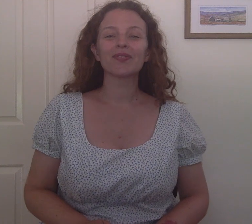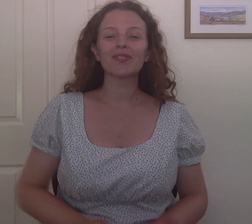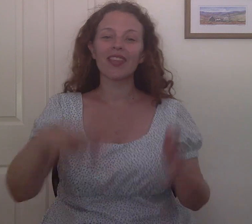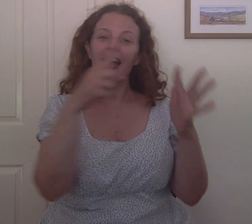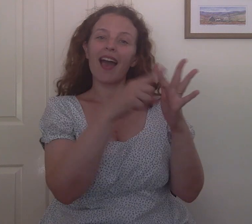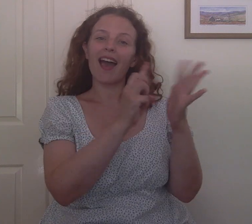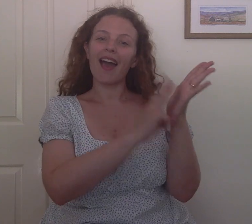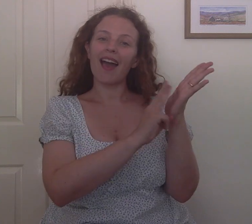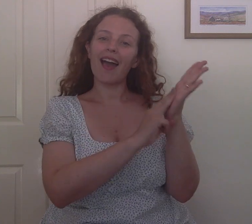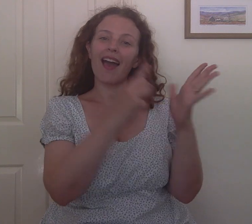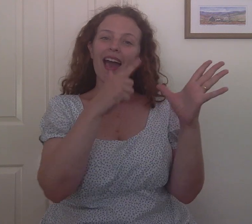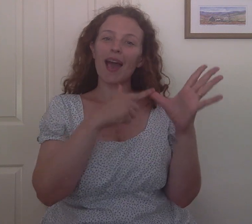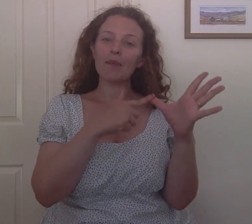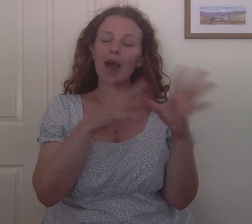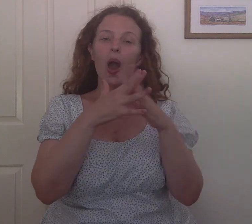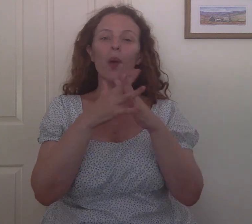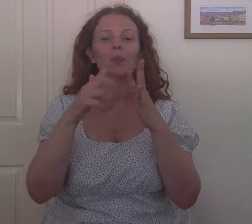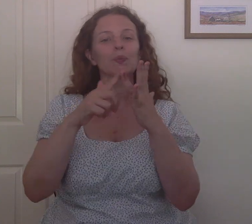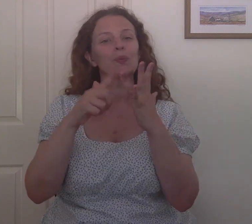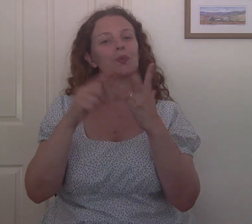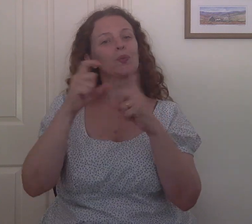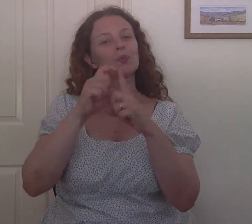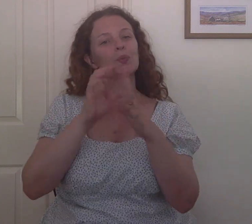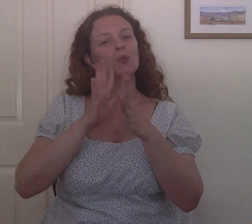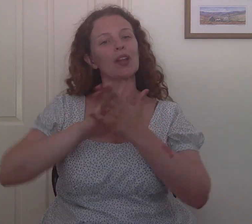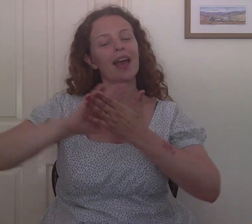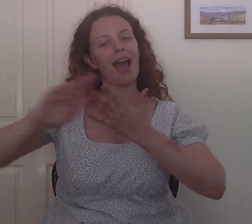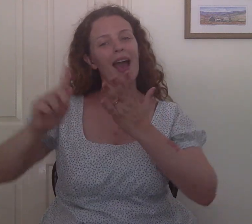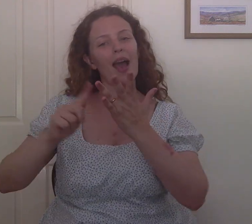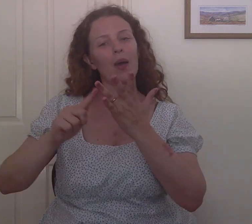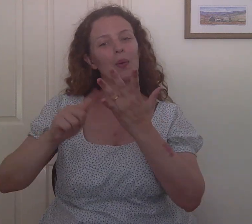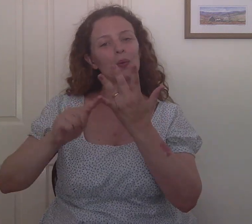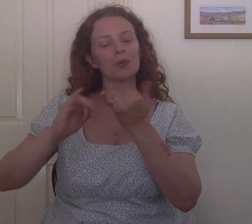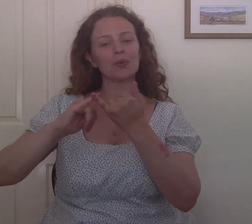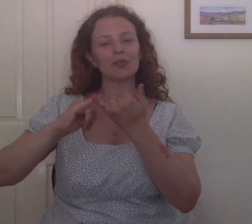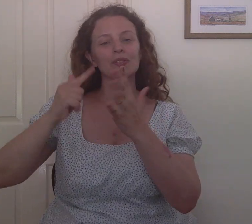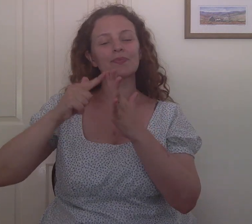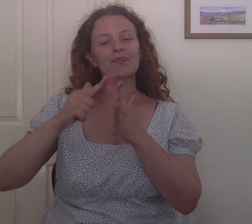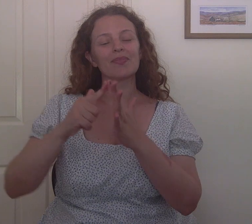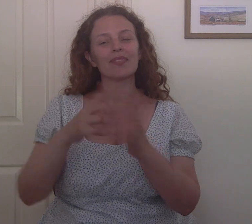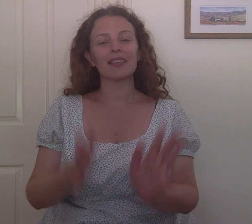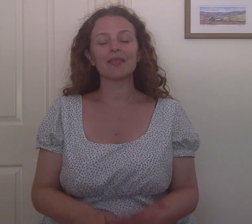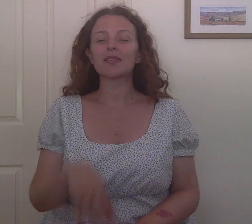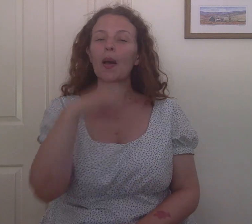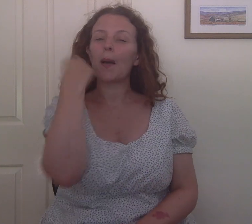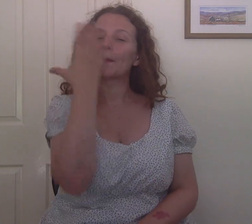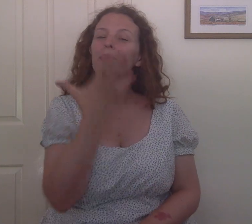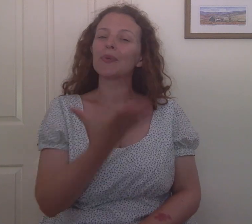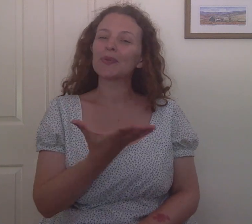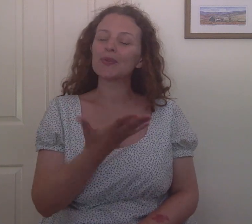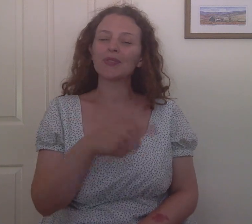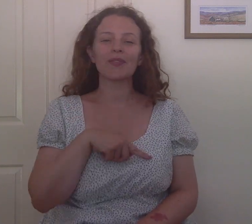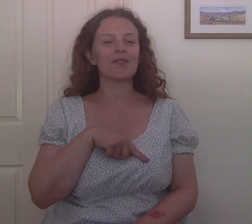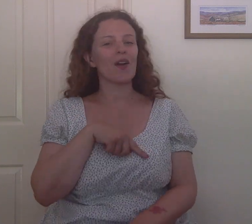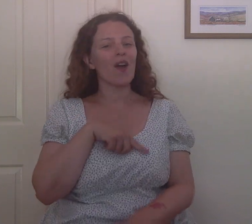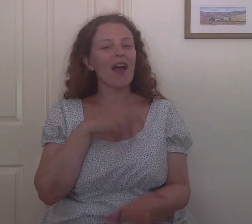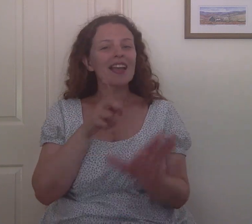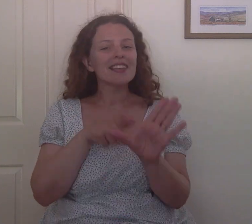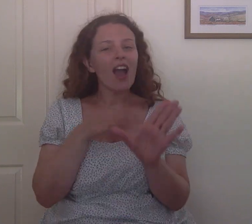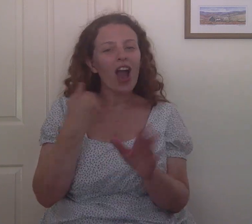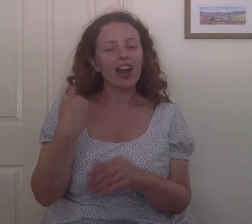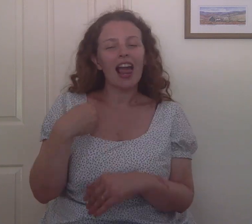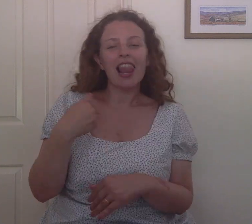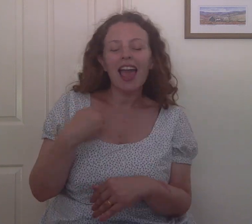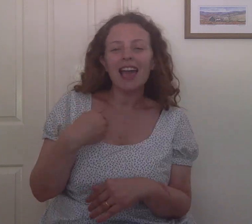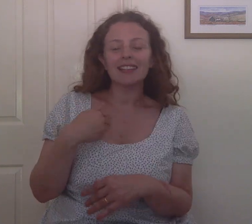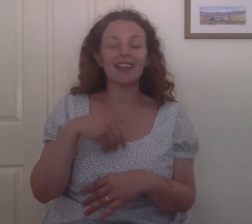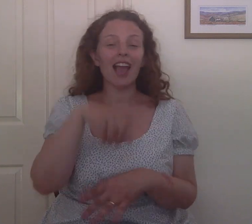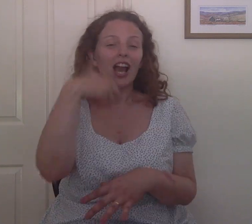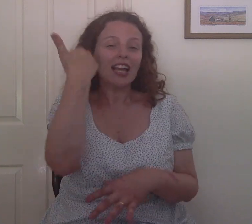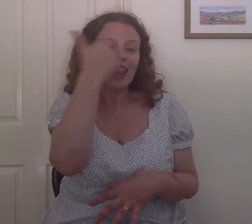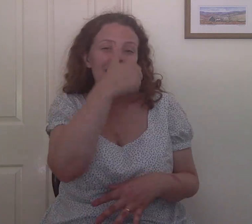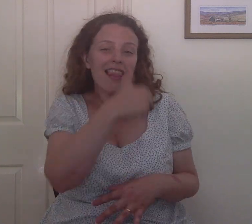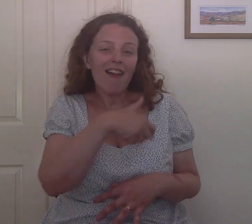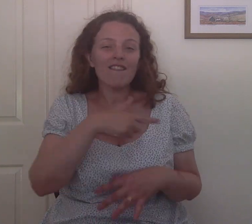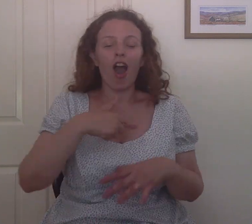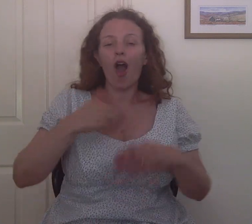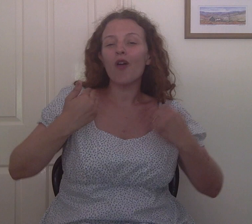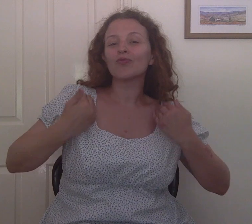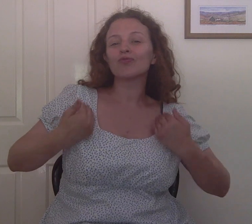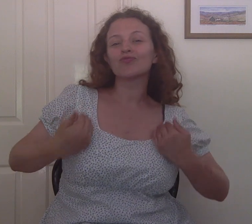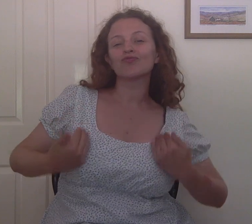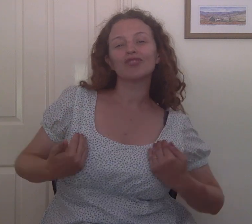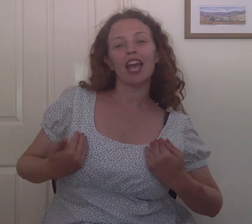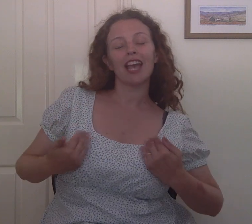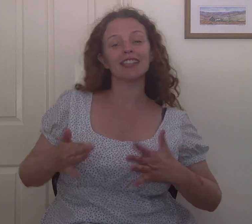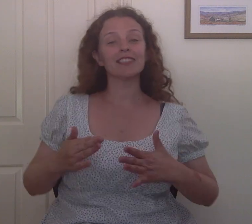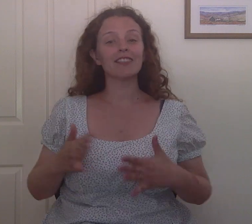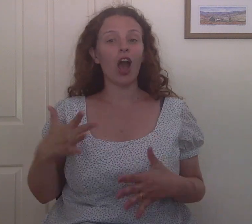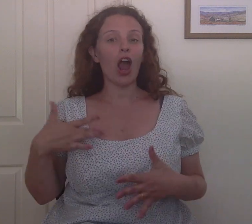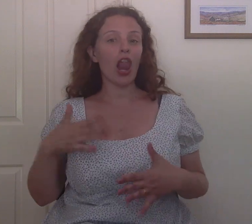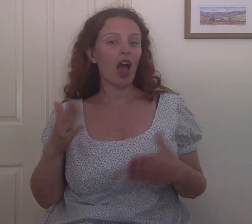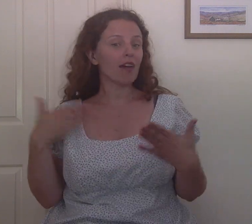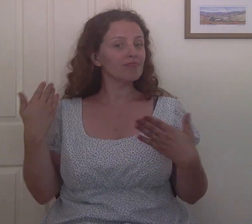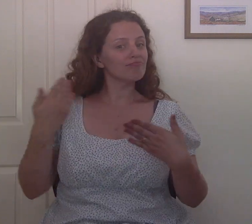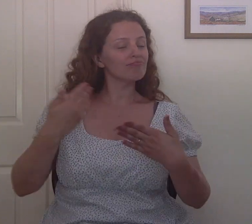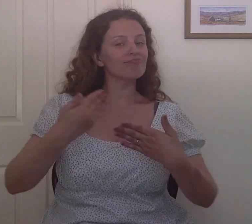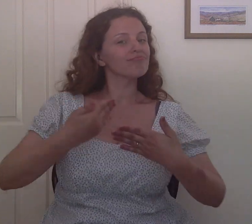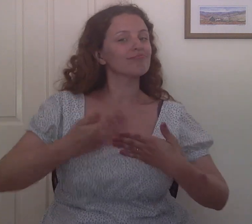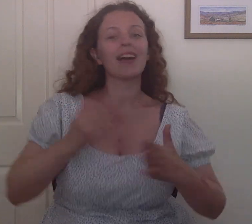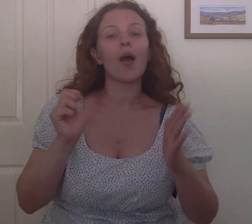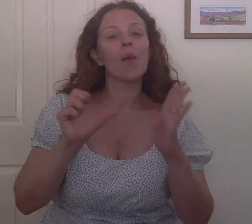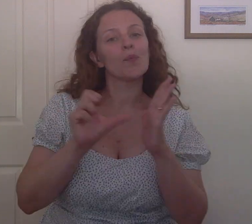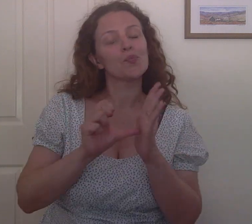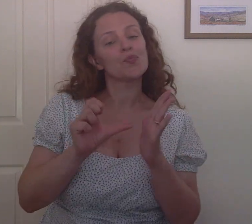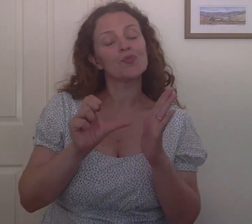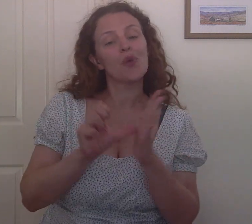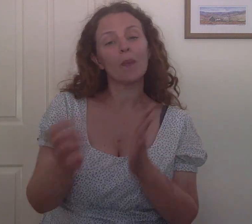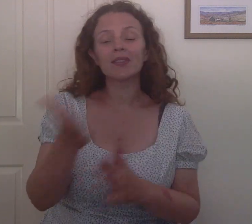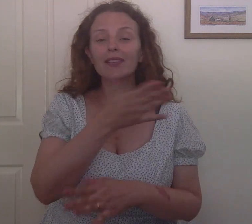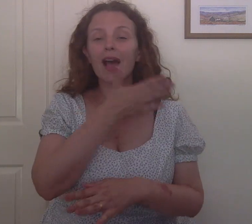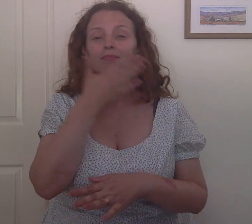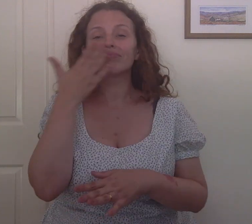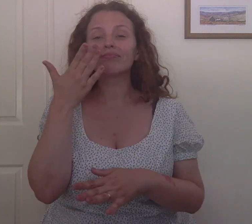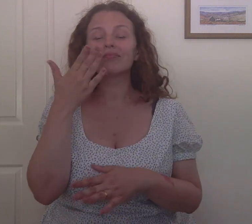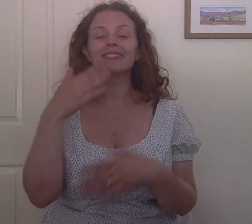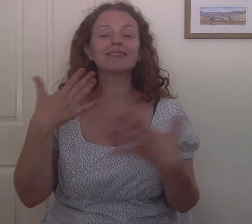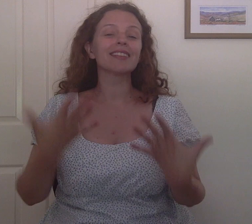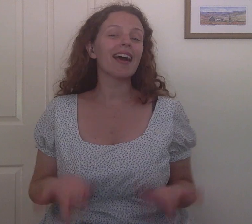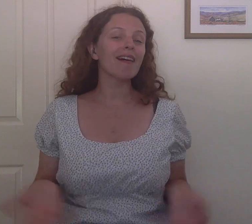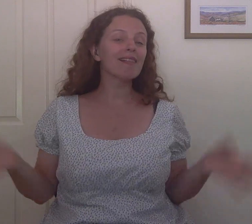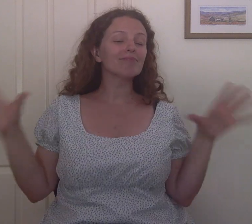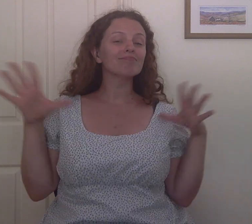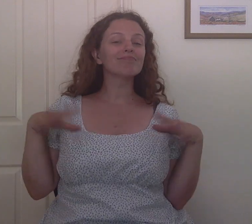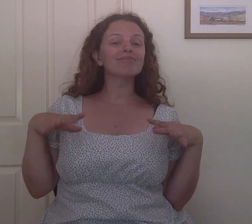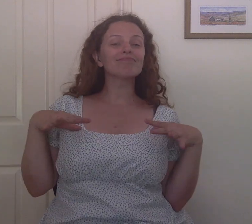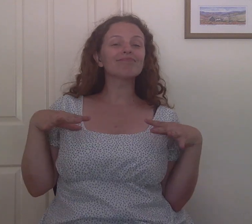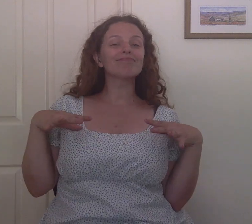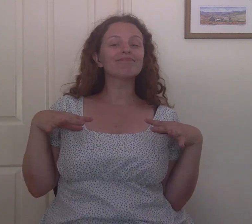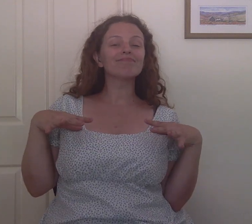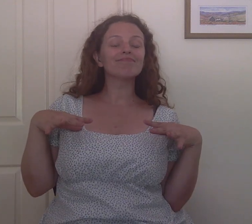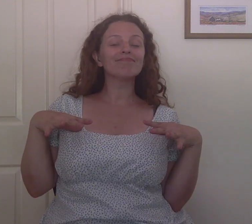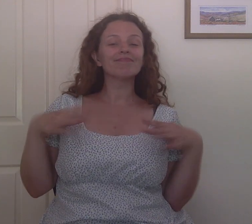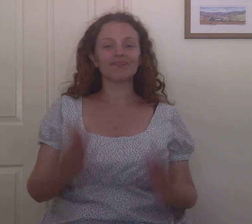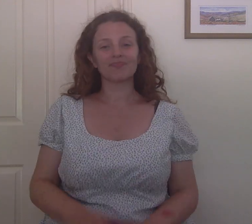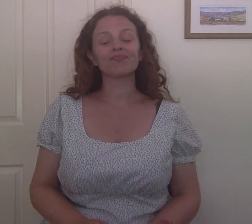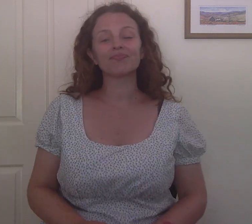Emma Woodhouse is a beautiful young lady and rich. Up until now she'd had no problems or worries in her life.